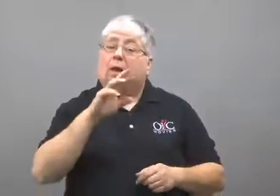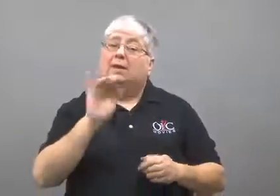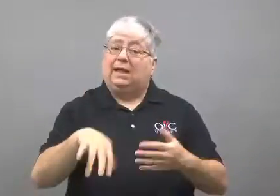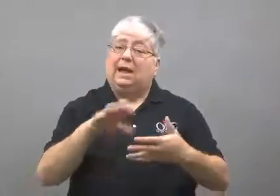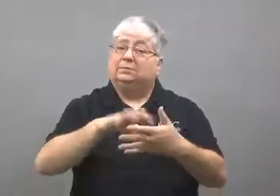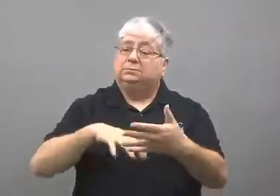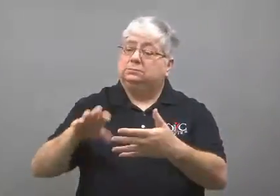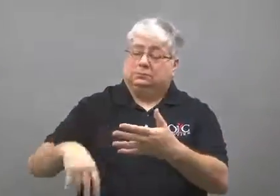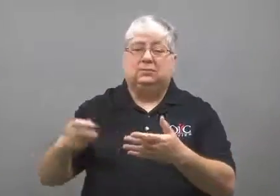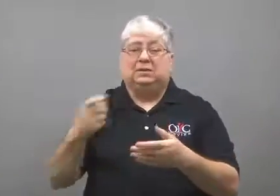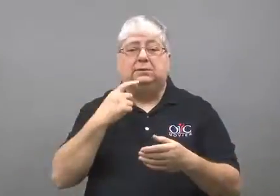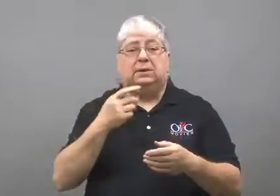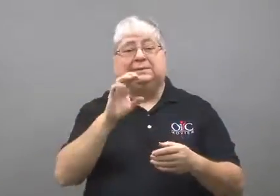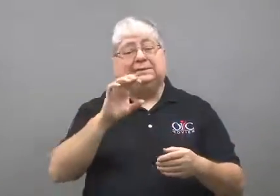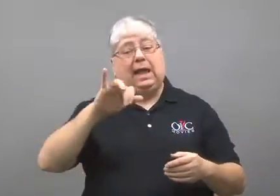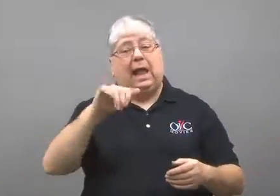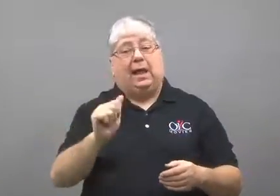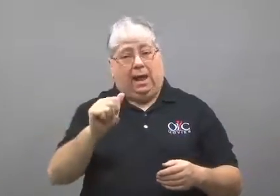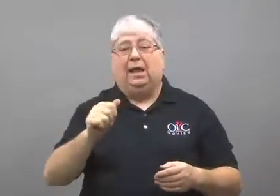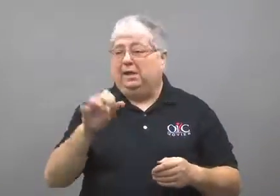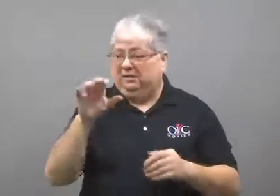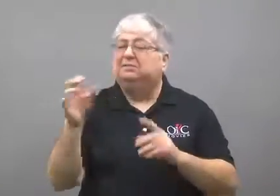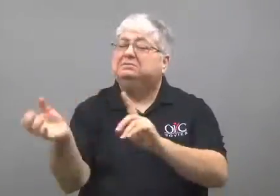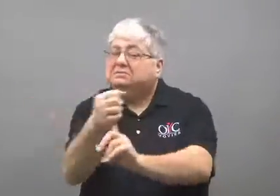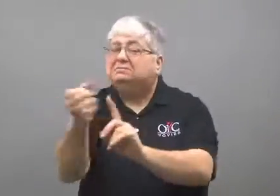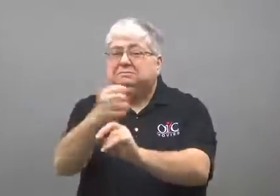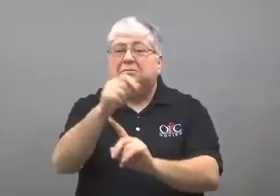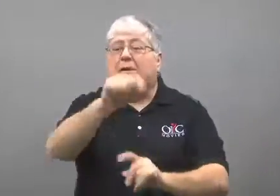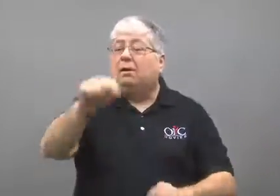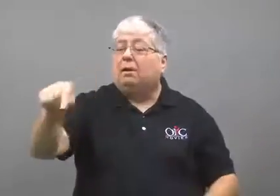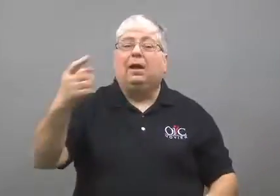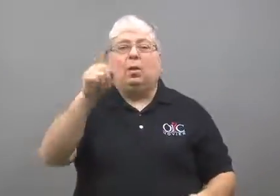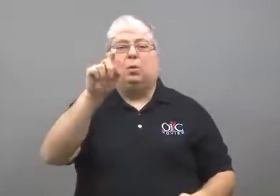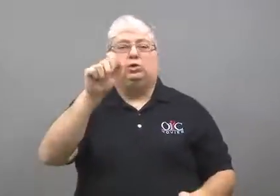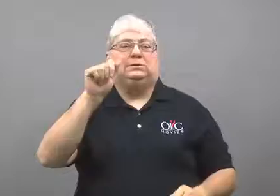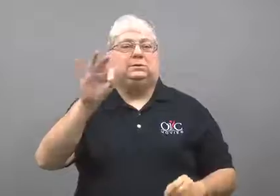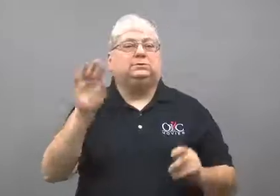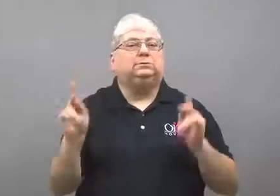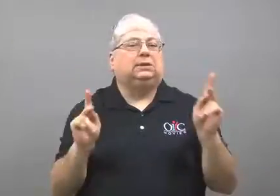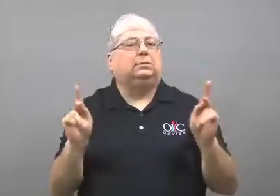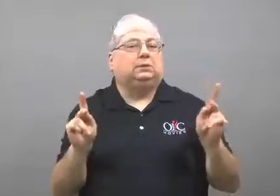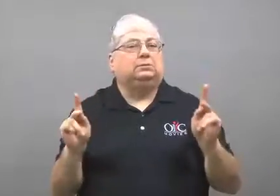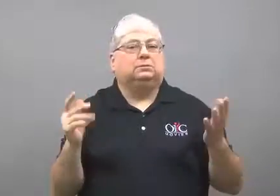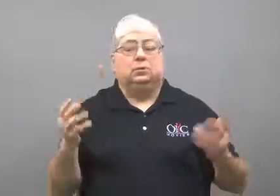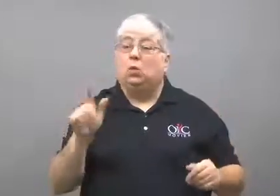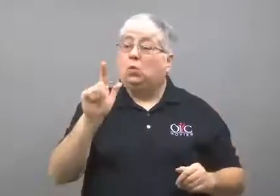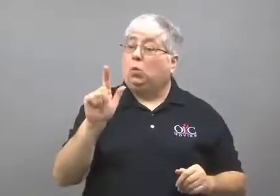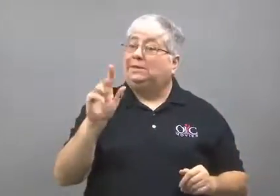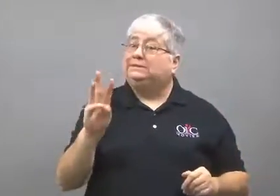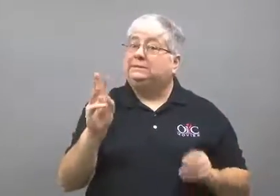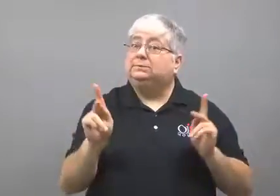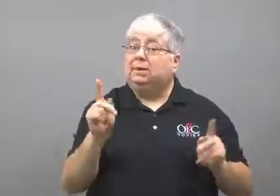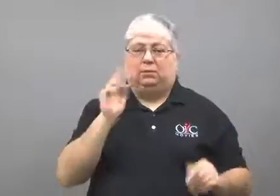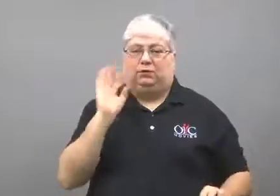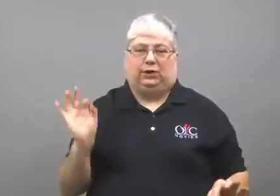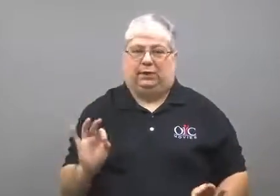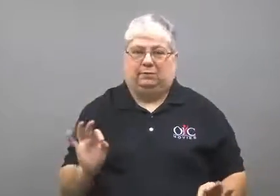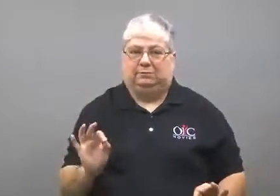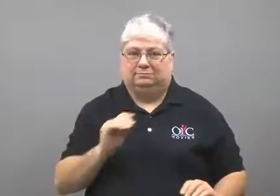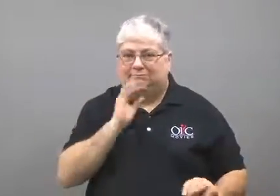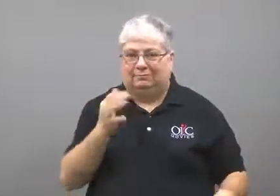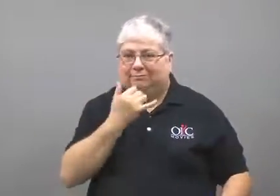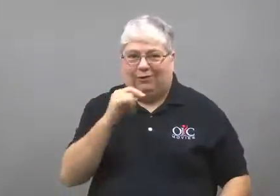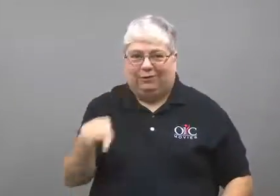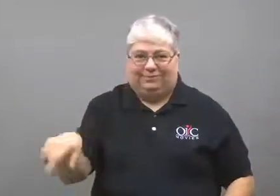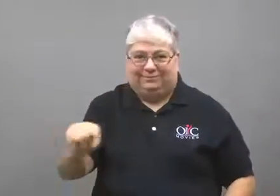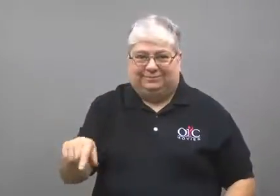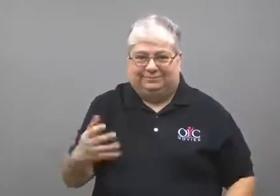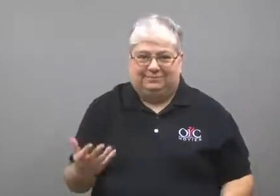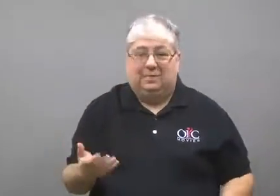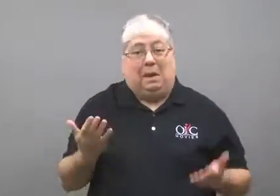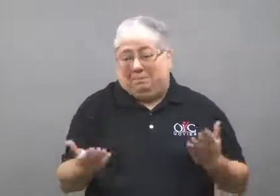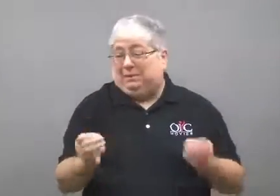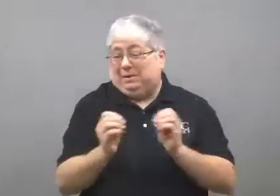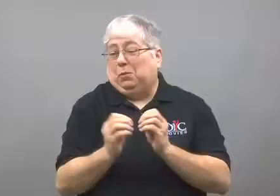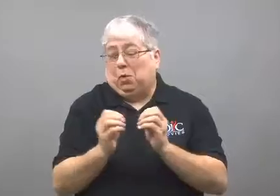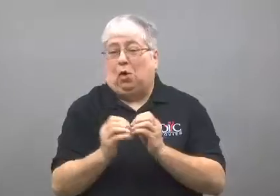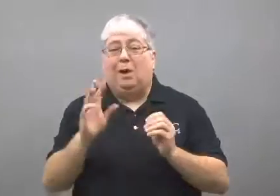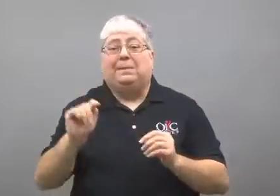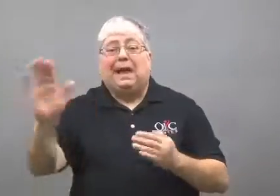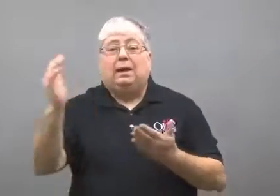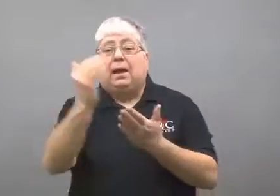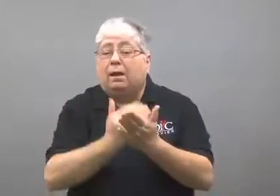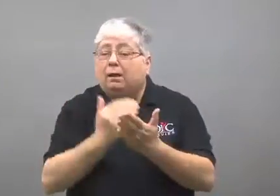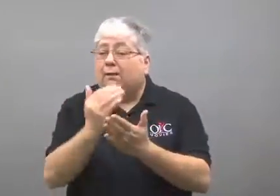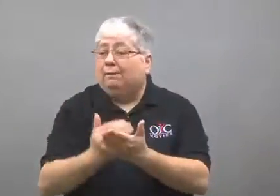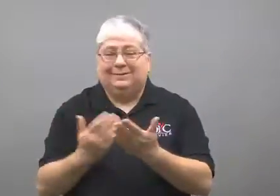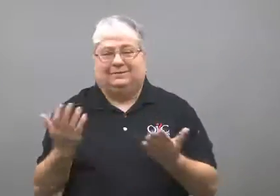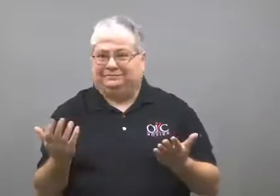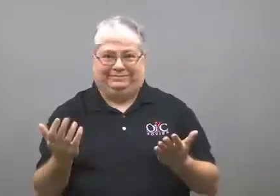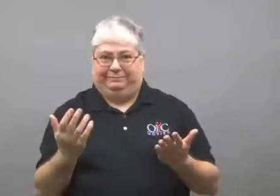The report said the CIA detained 119 people, 26 of whom were innocent.